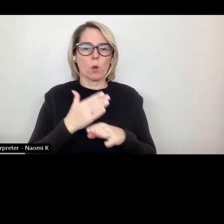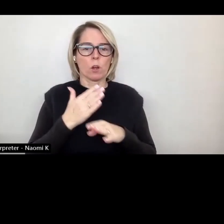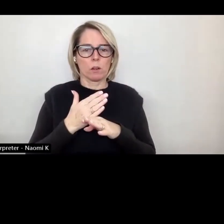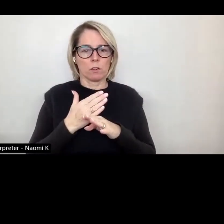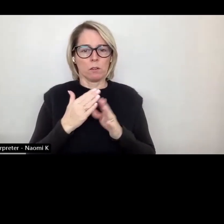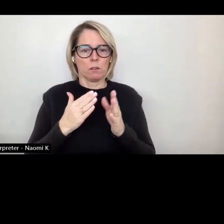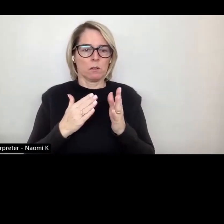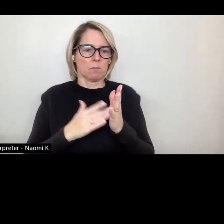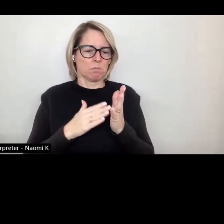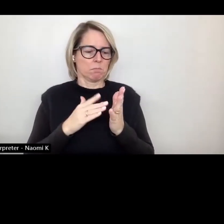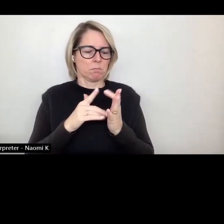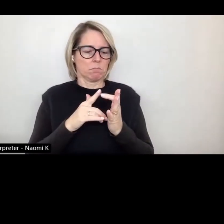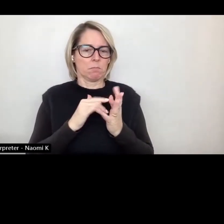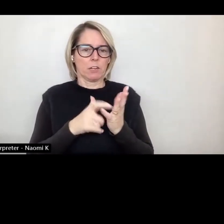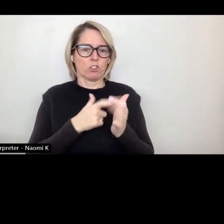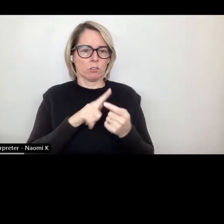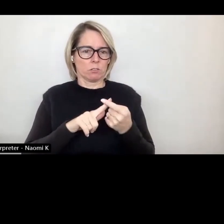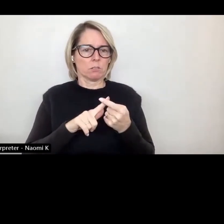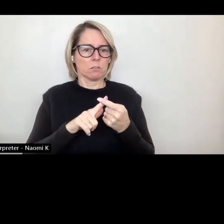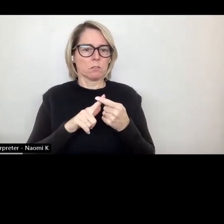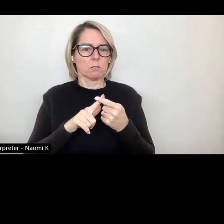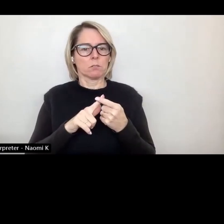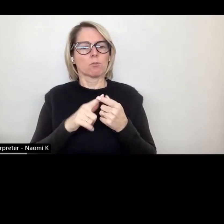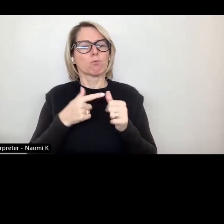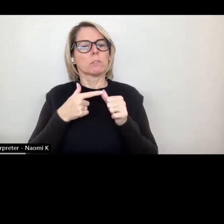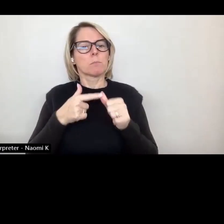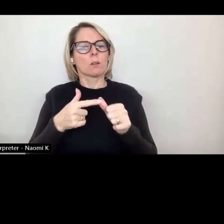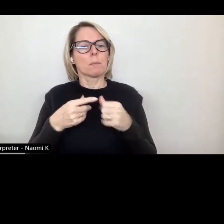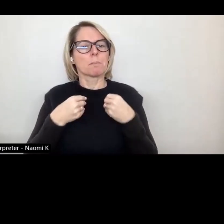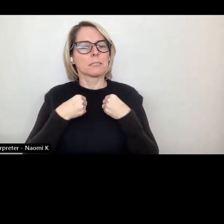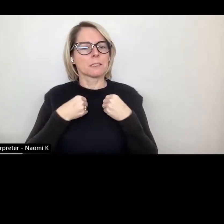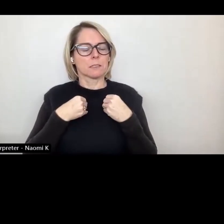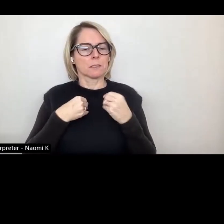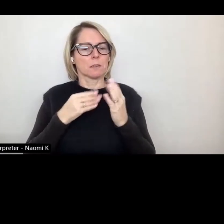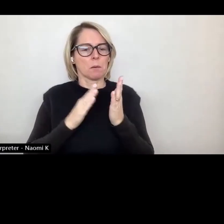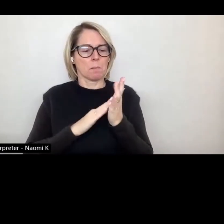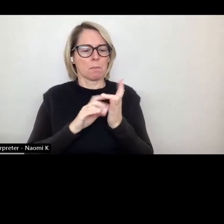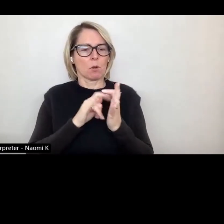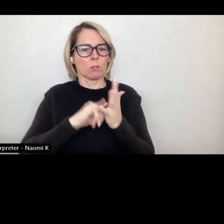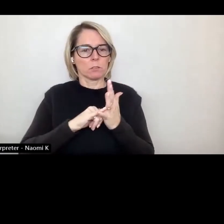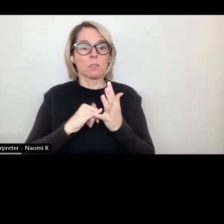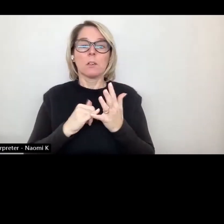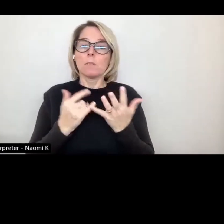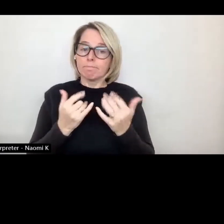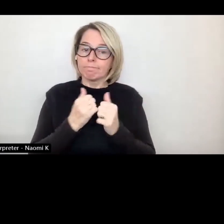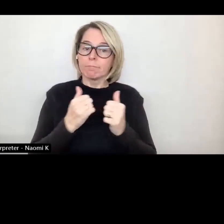Are respondents expected to address all identified measures or a subset relevant to their model?